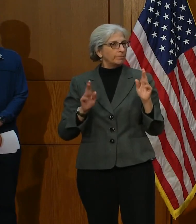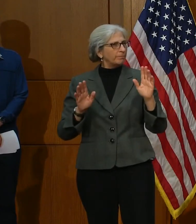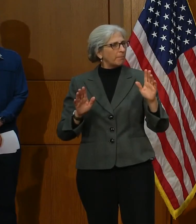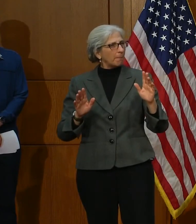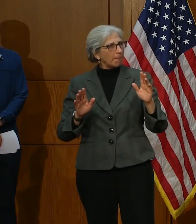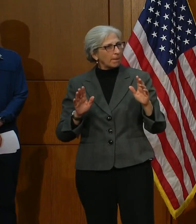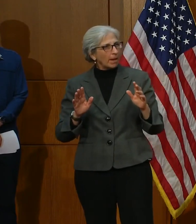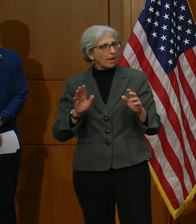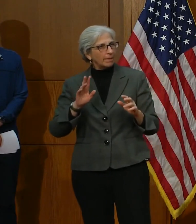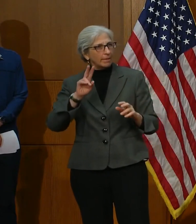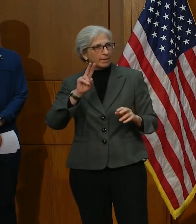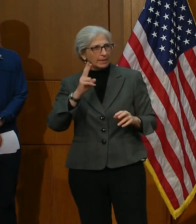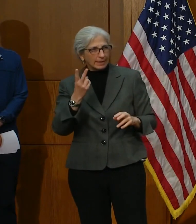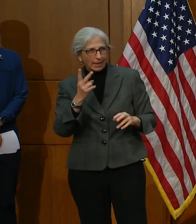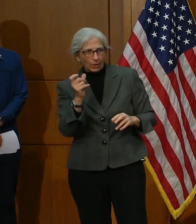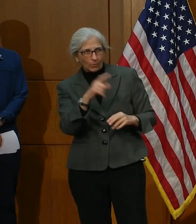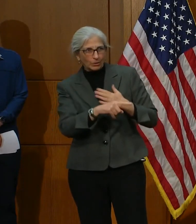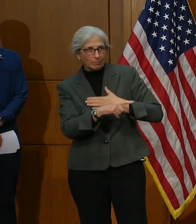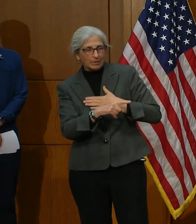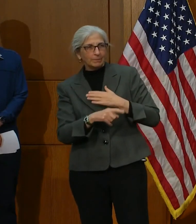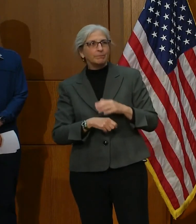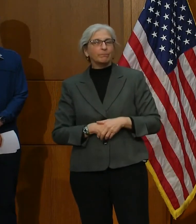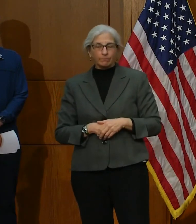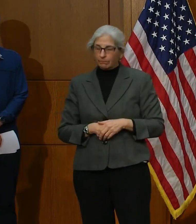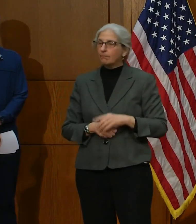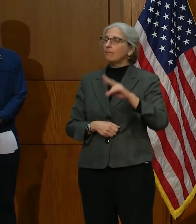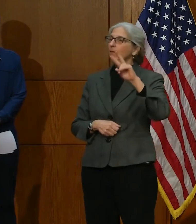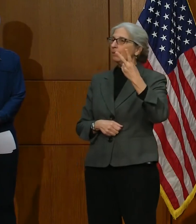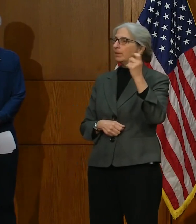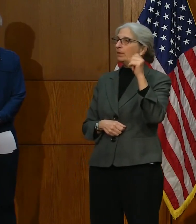OF MOST VULNERABLE POPULATION.